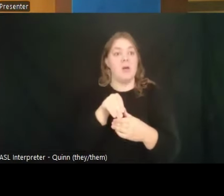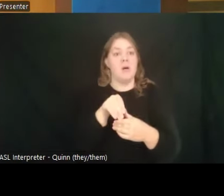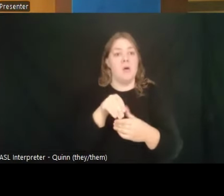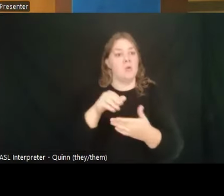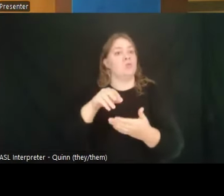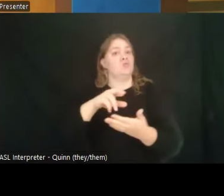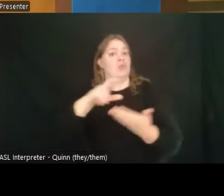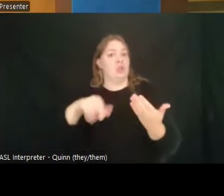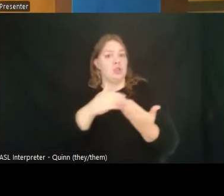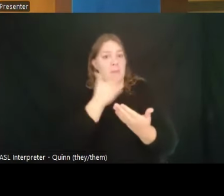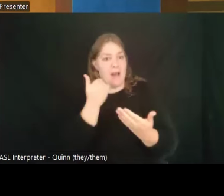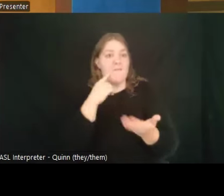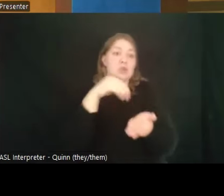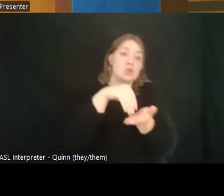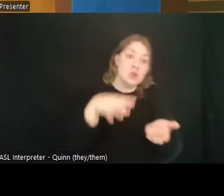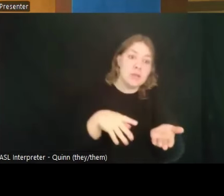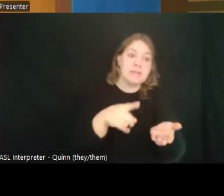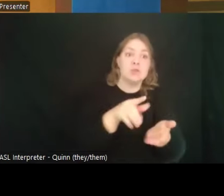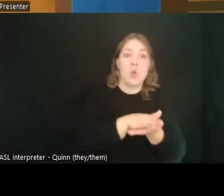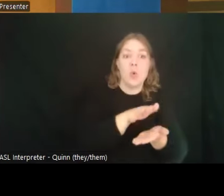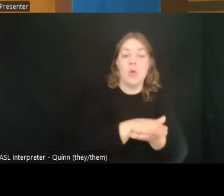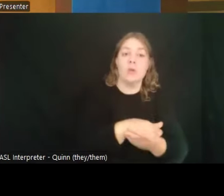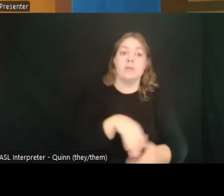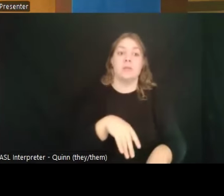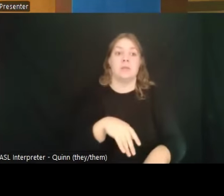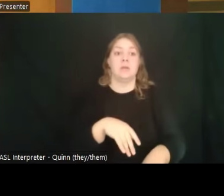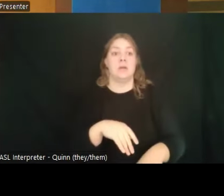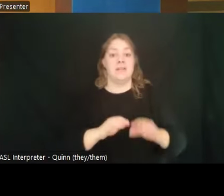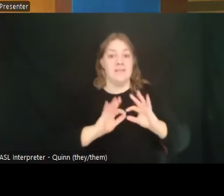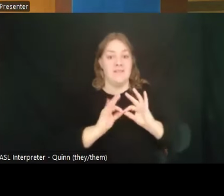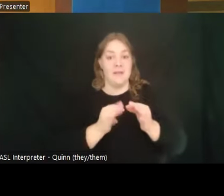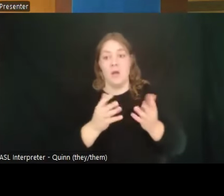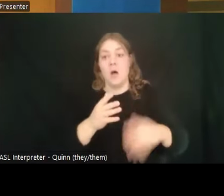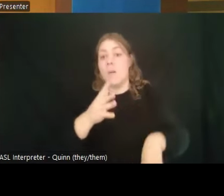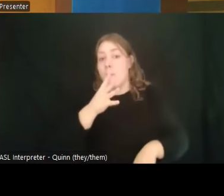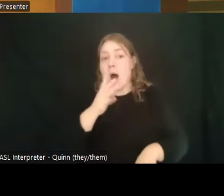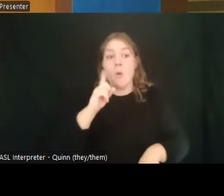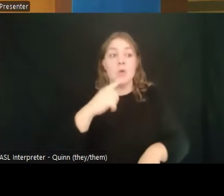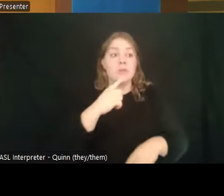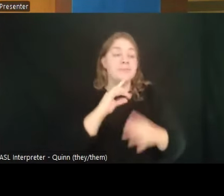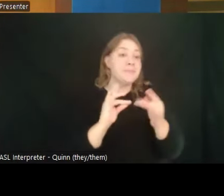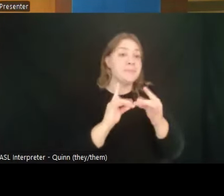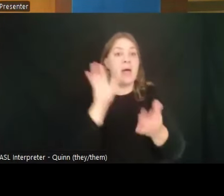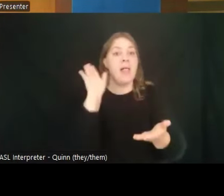students in schools right uh family mom is going to report less stress and we know a